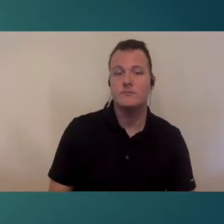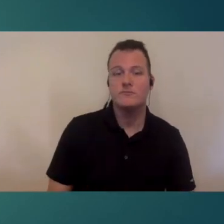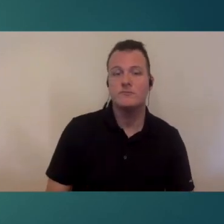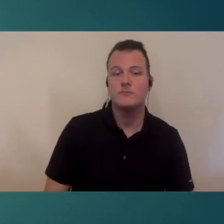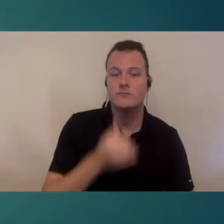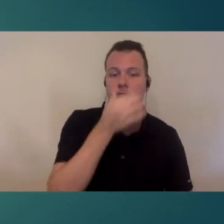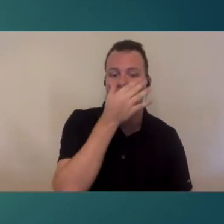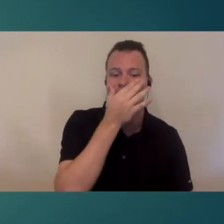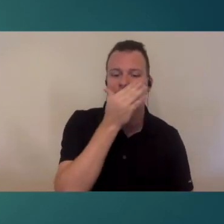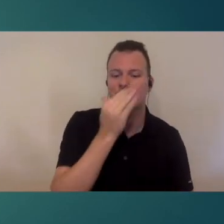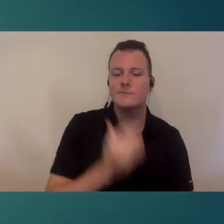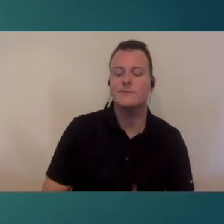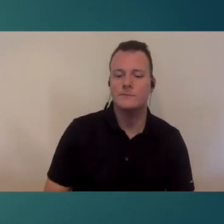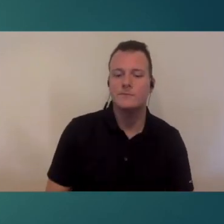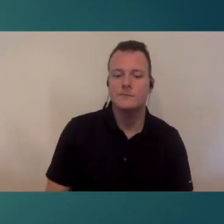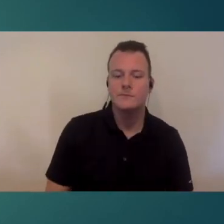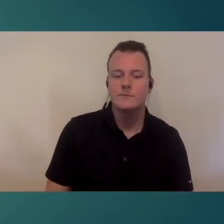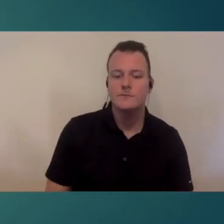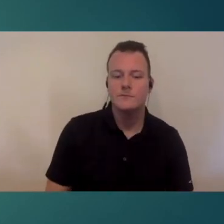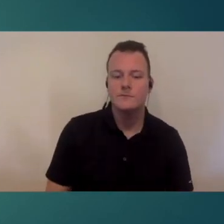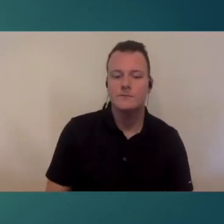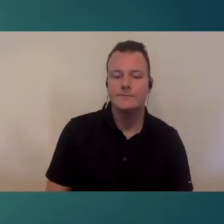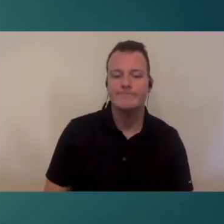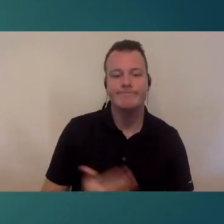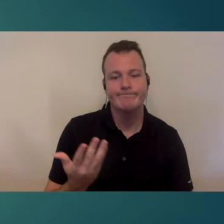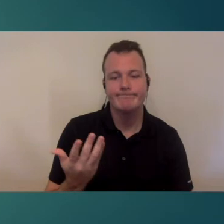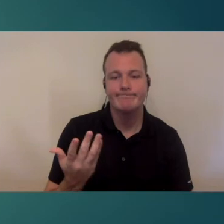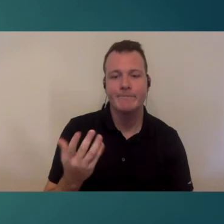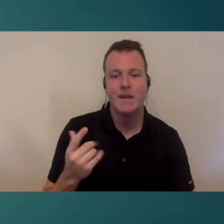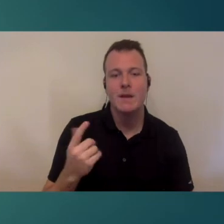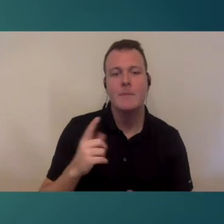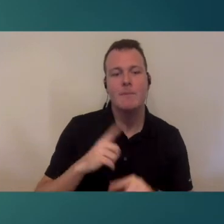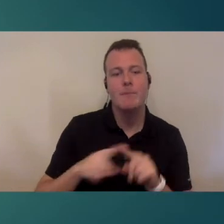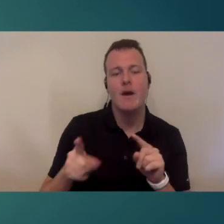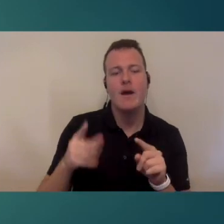white space can or cannot be used for that. But I would make a blanket